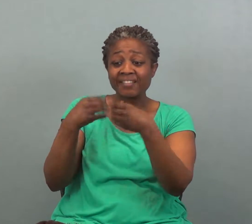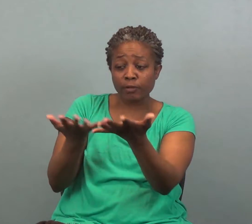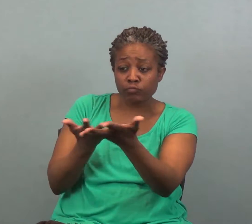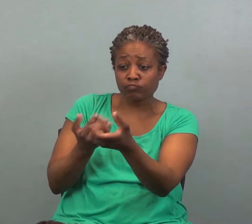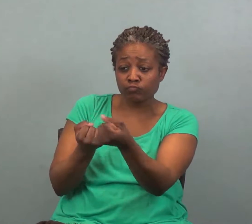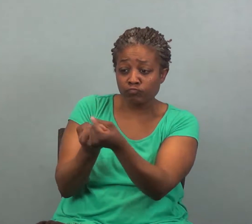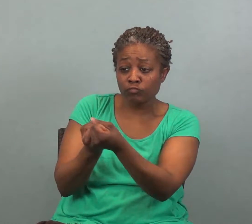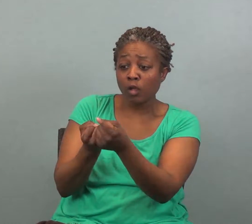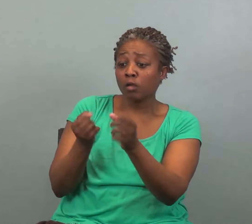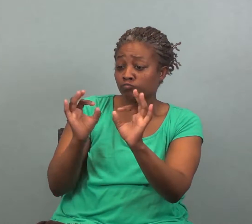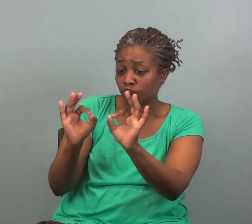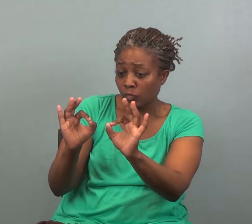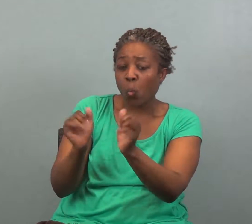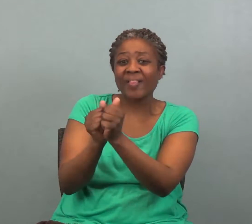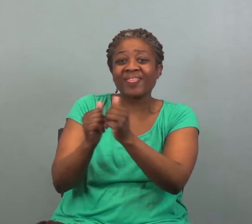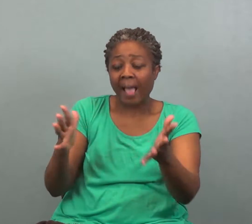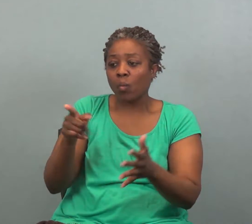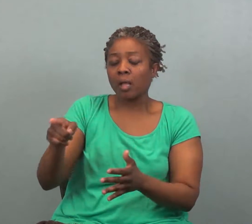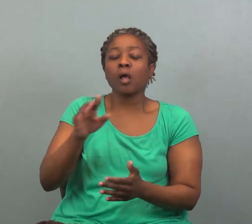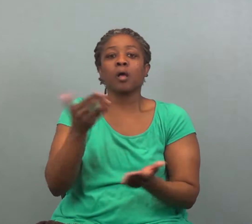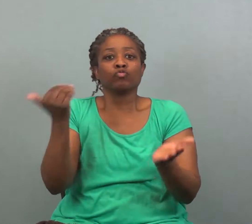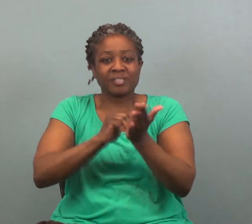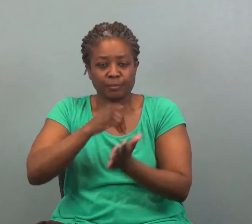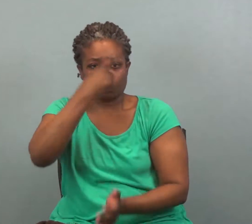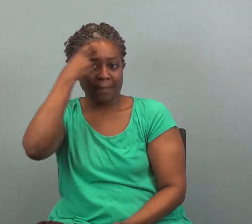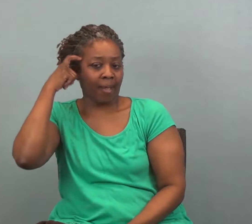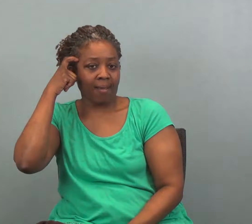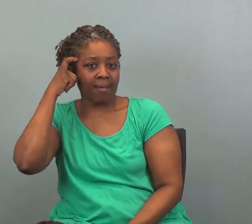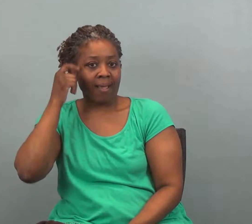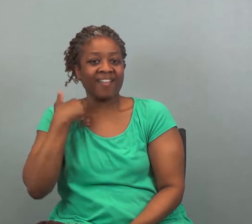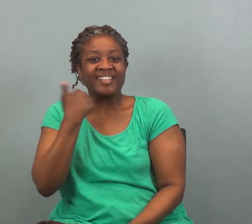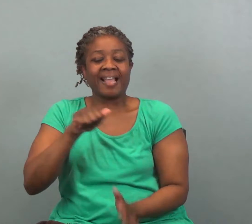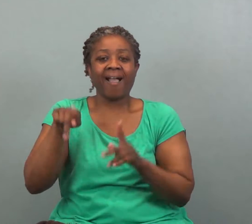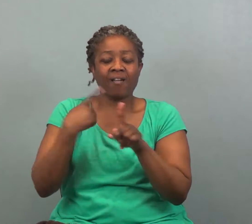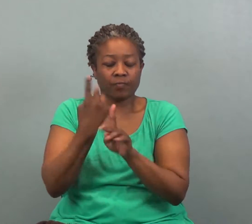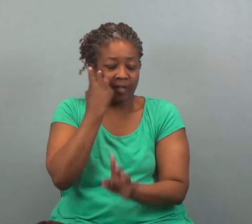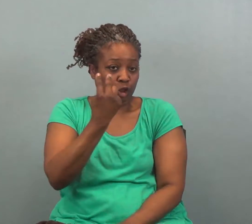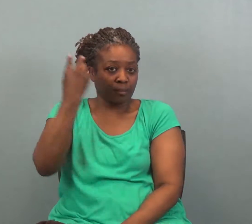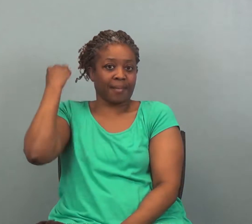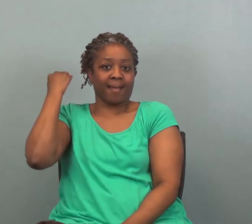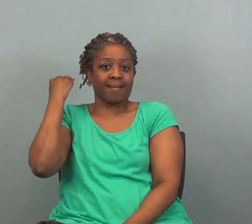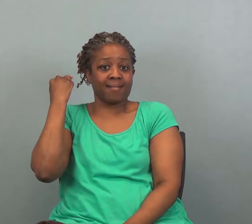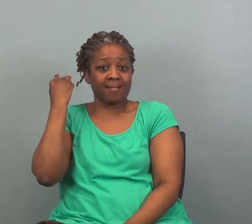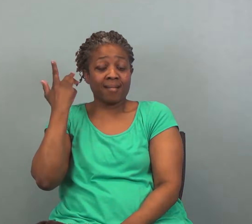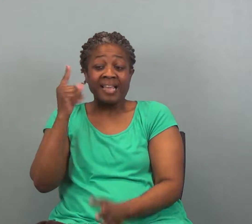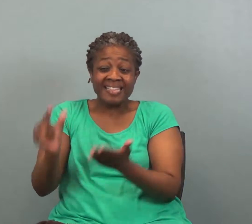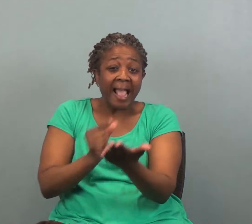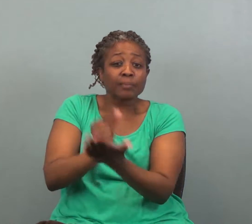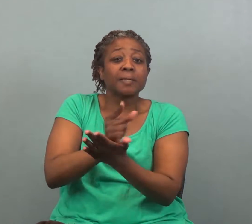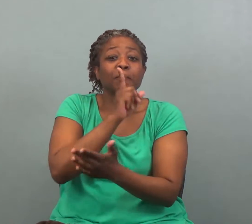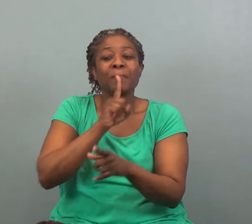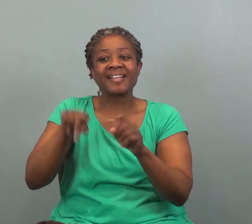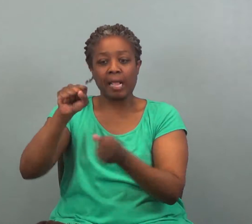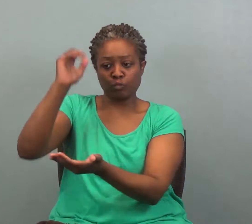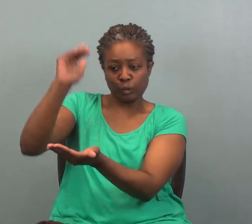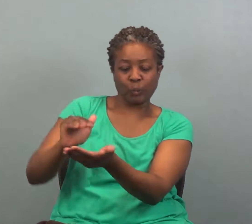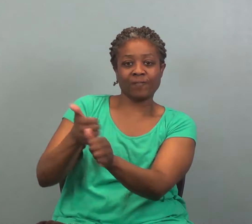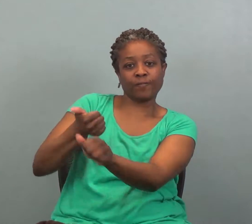An additional goal of trauma-informed care is to provide support and care without retraumatizing the person, or causing them to have flashbacks. Using this approach does not guarantee